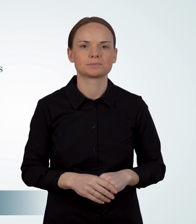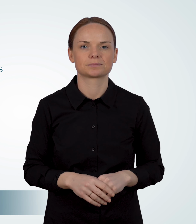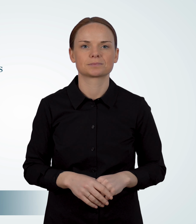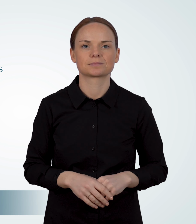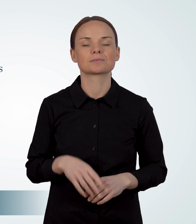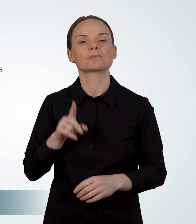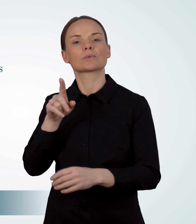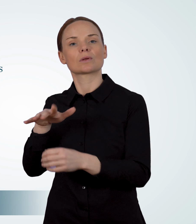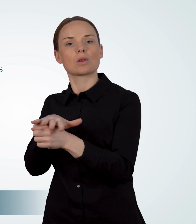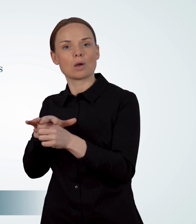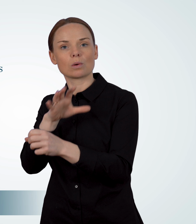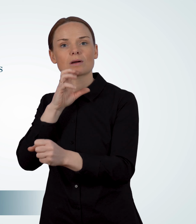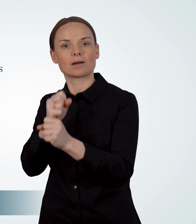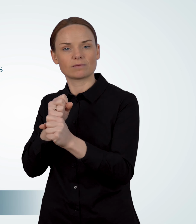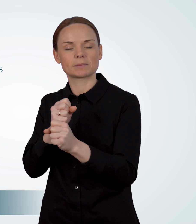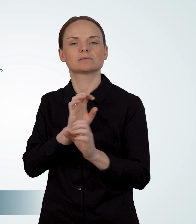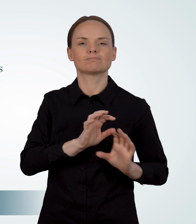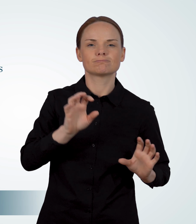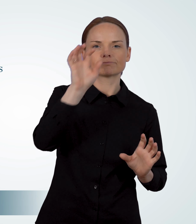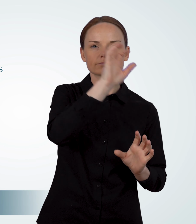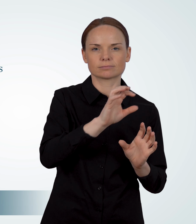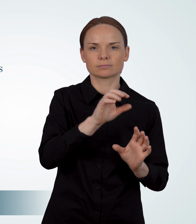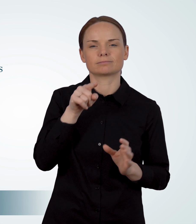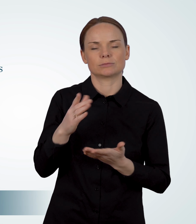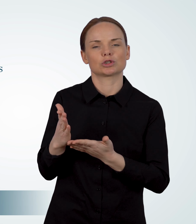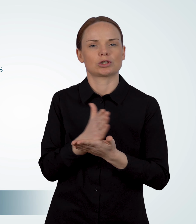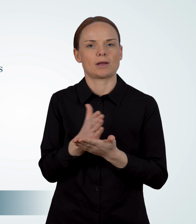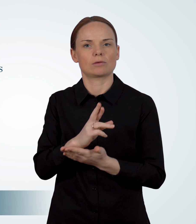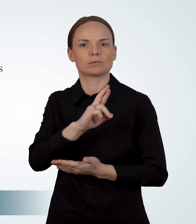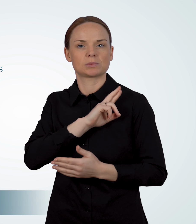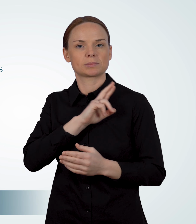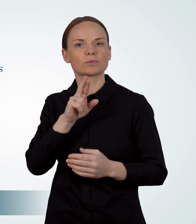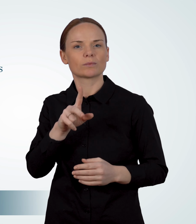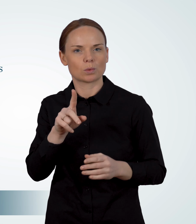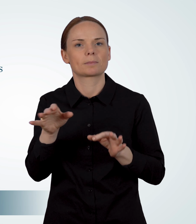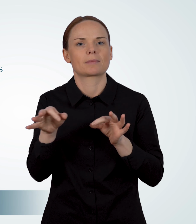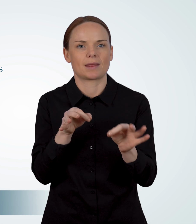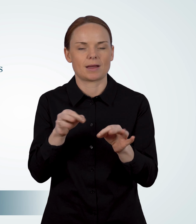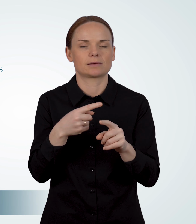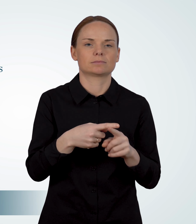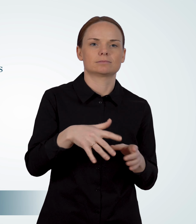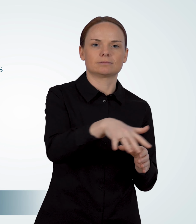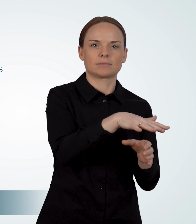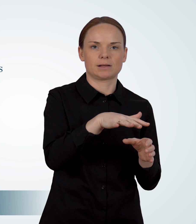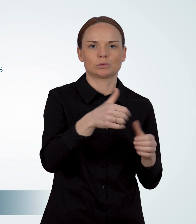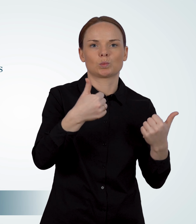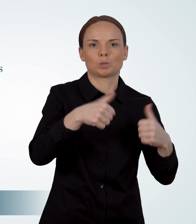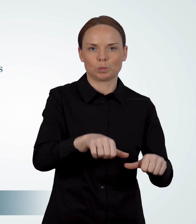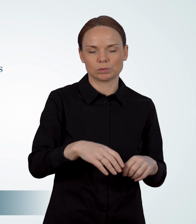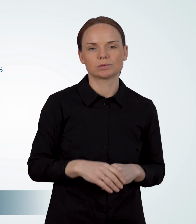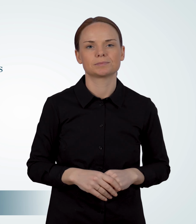Local government shares responsibility with the states and territories for planning and land use.